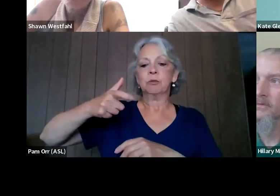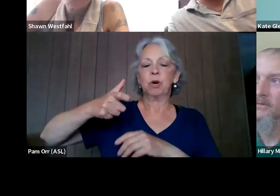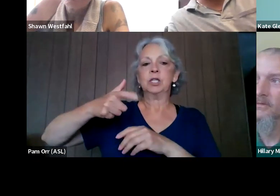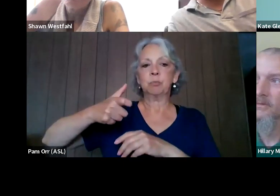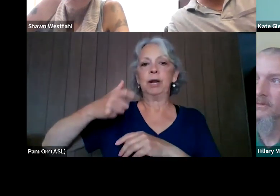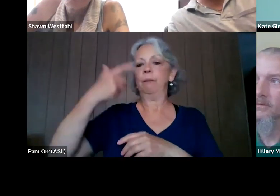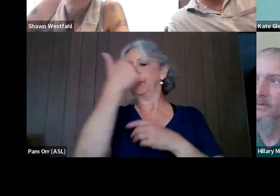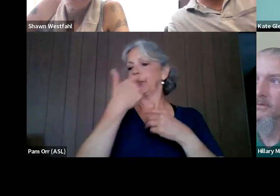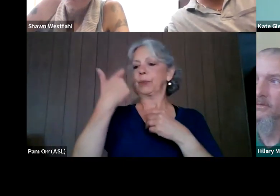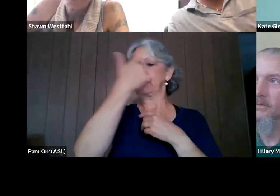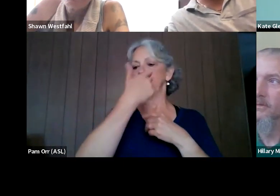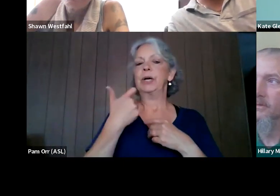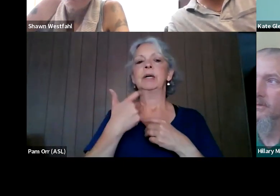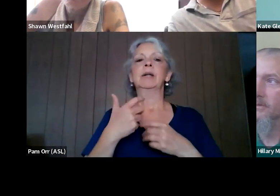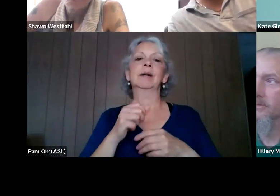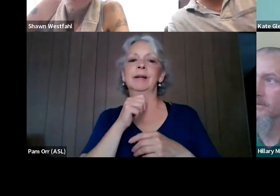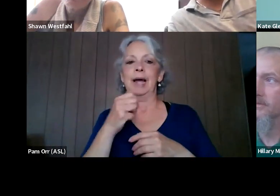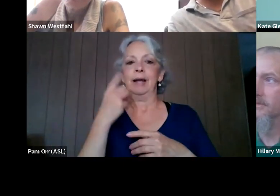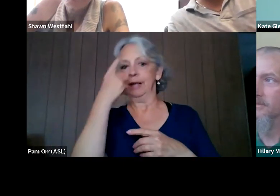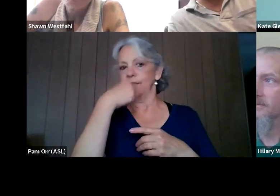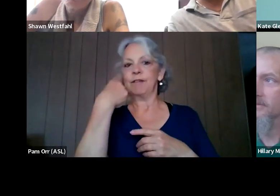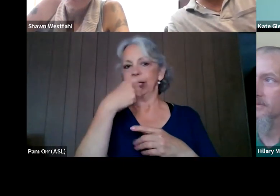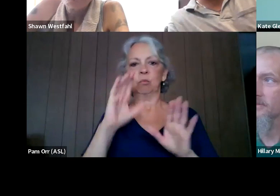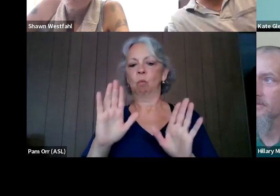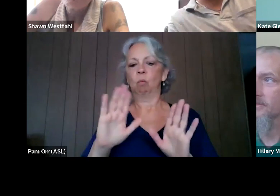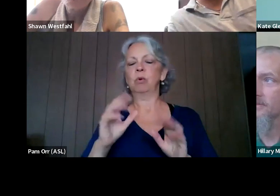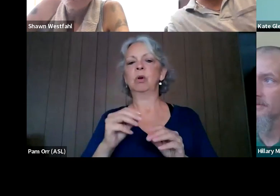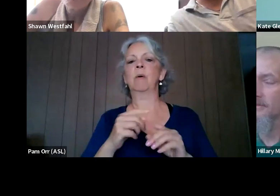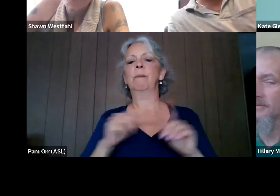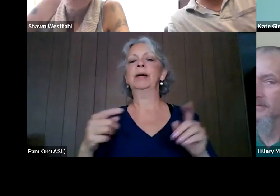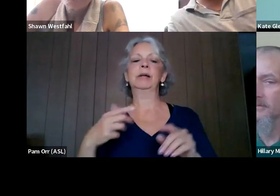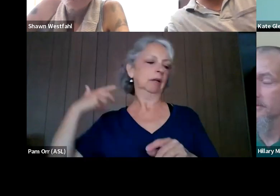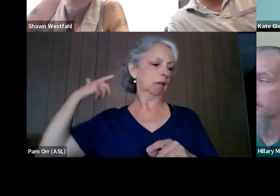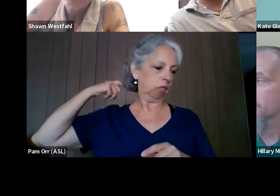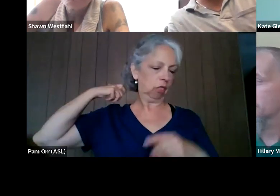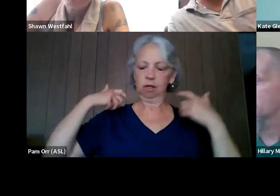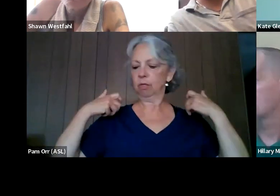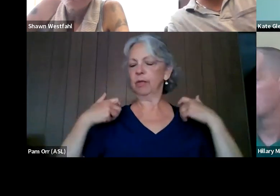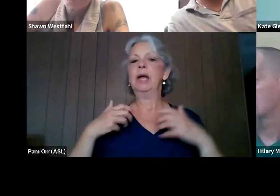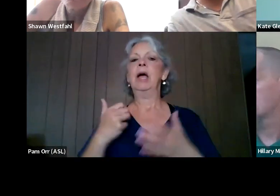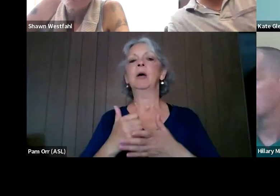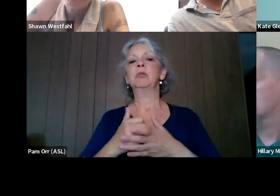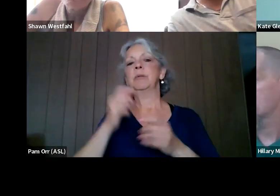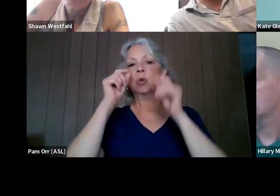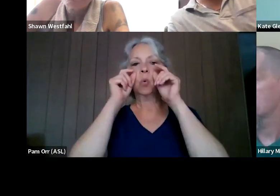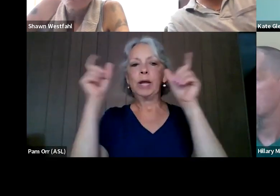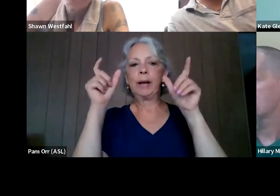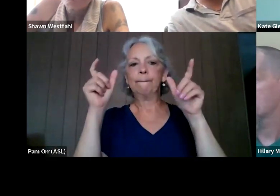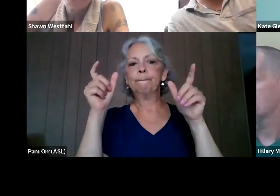Usually obviously not near their face, but to kind of arouse them a little bit more. And that's something that we're kind of equipped with,